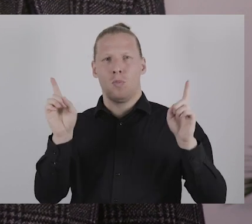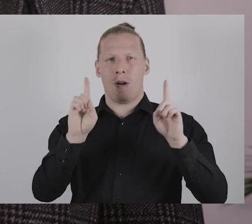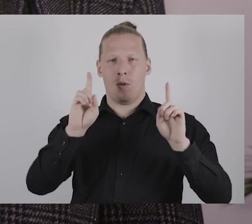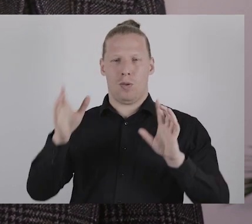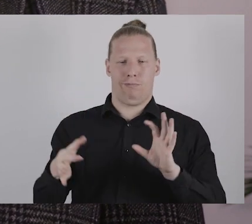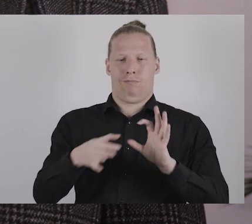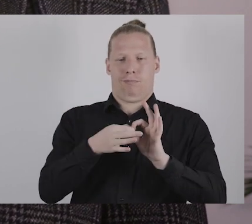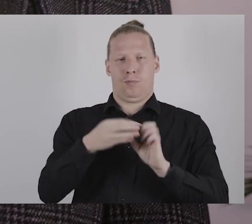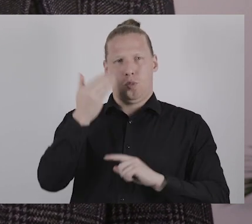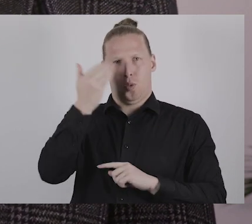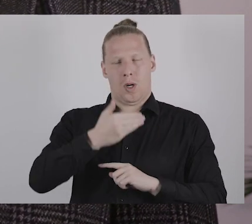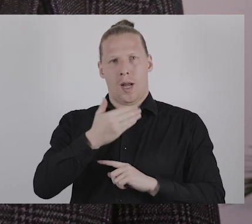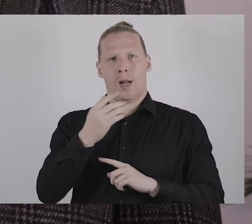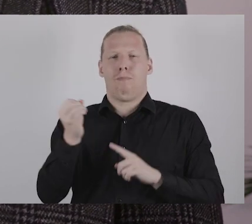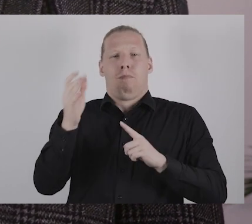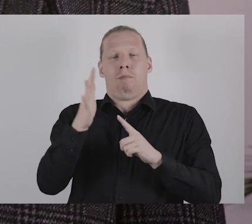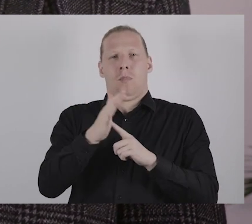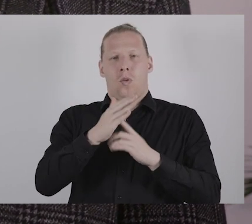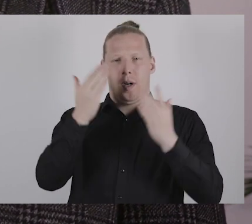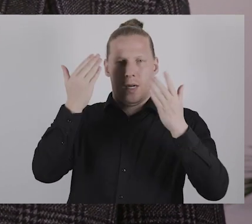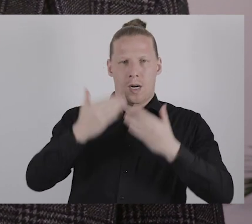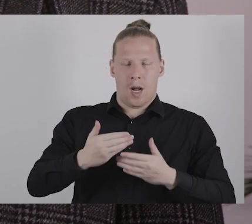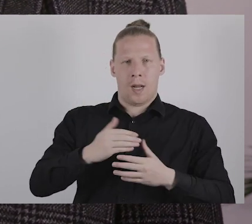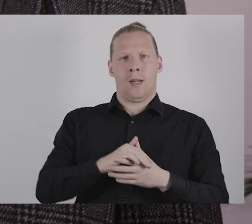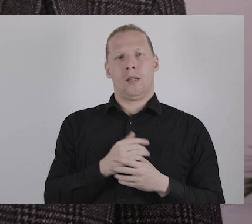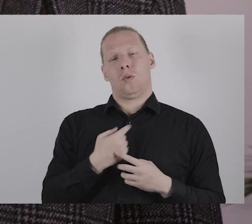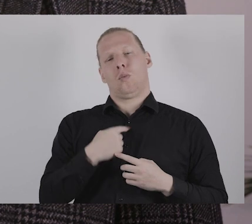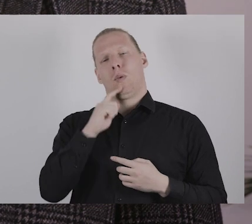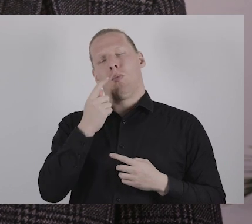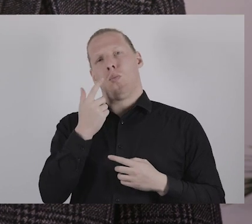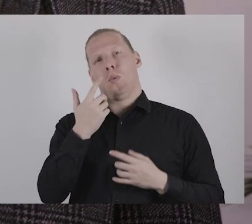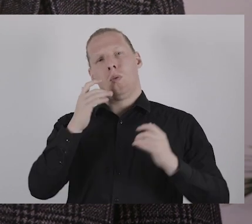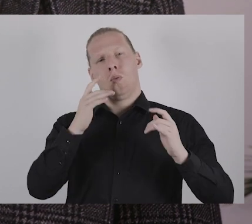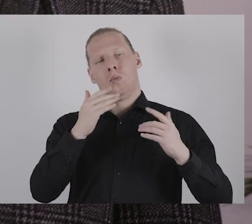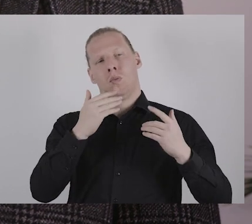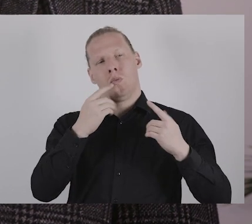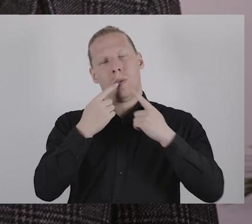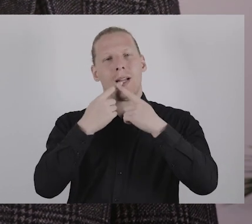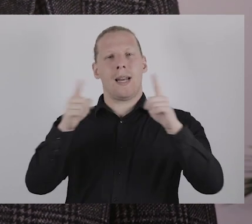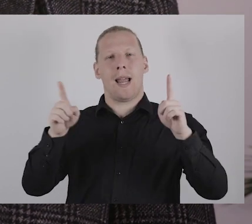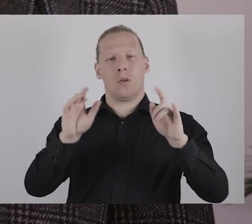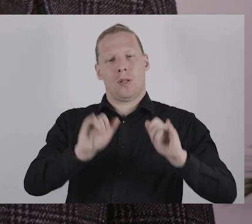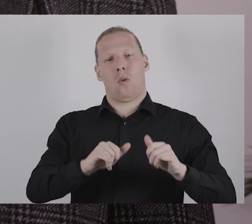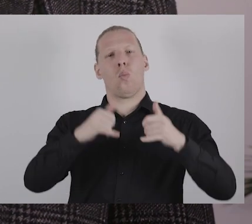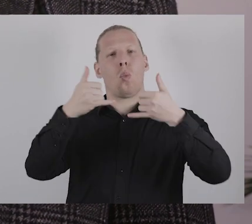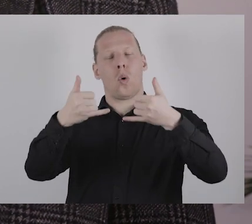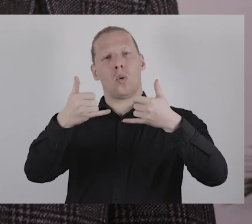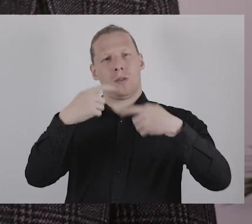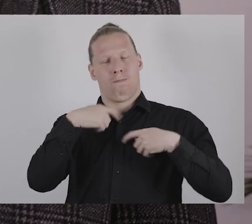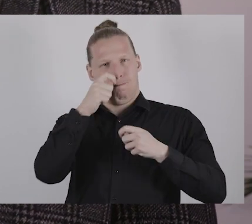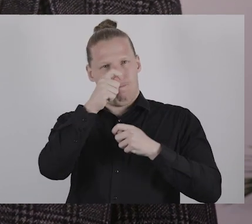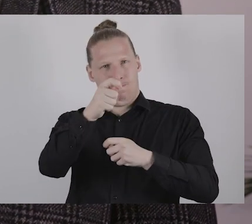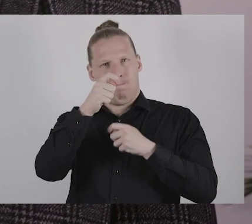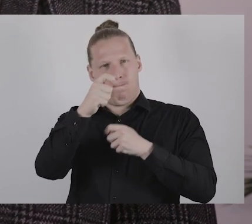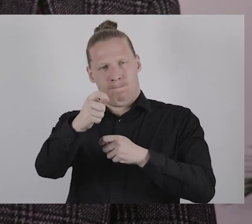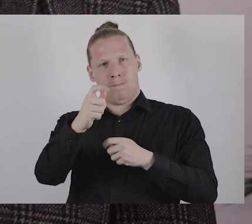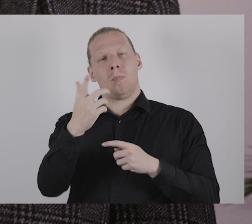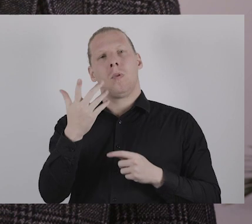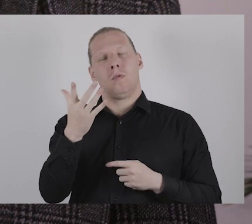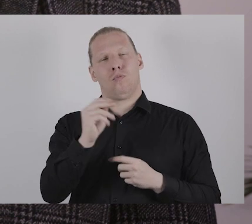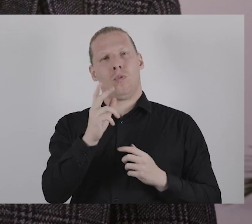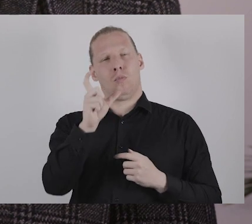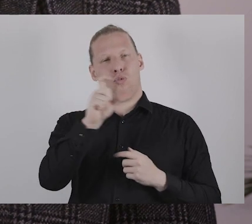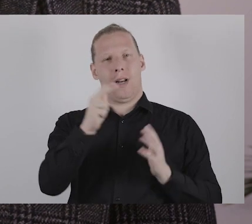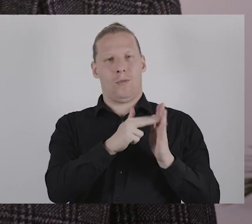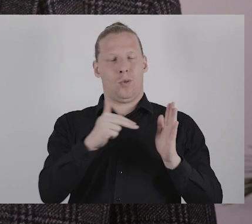celebrating those who have been announced as winners.